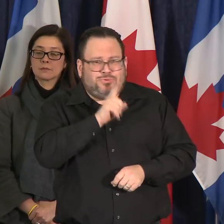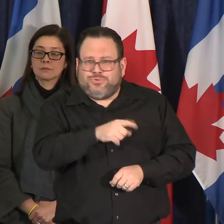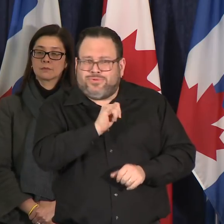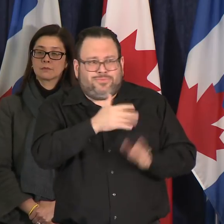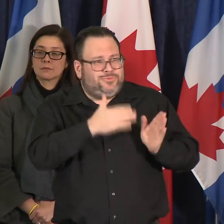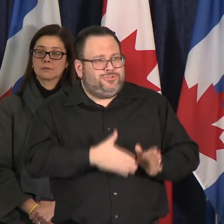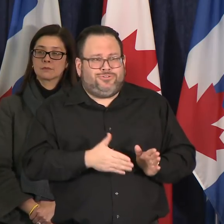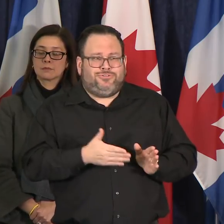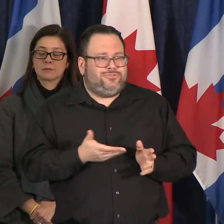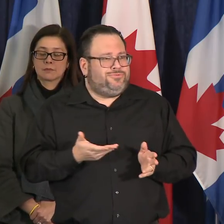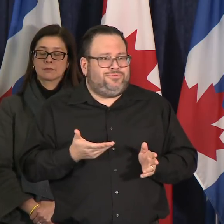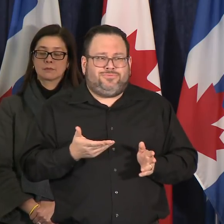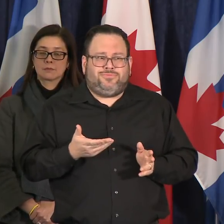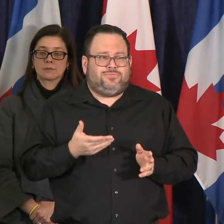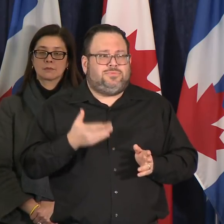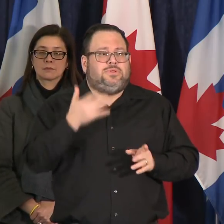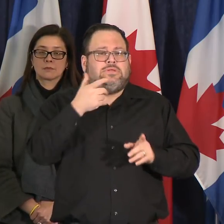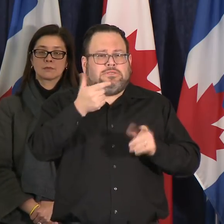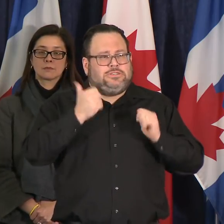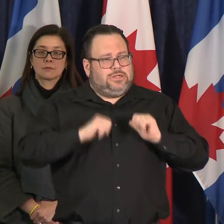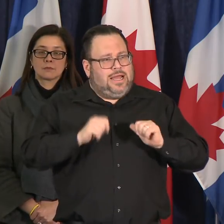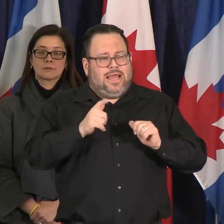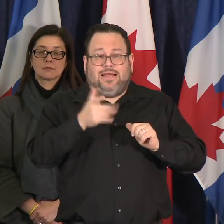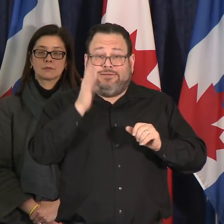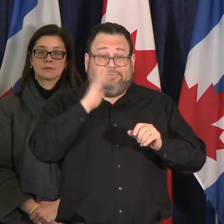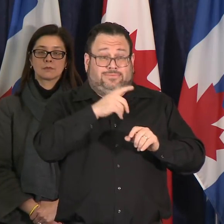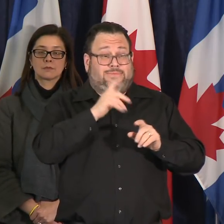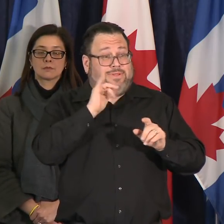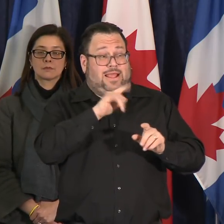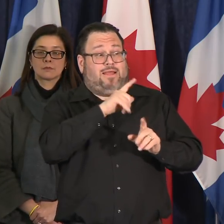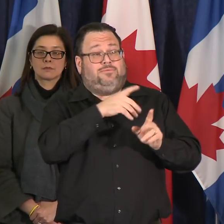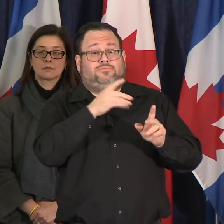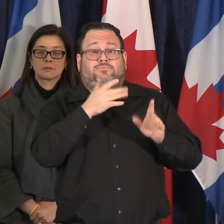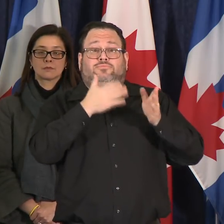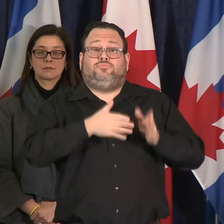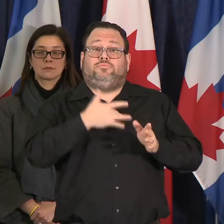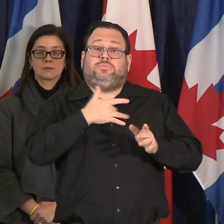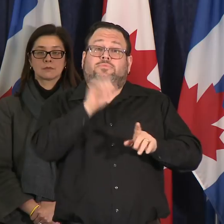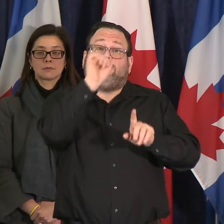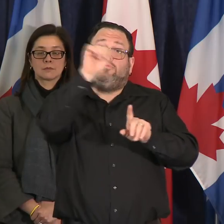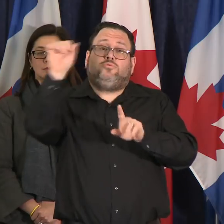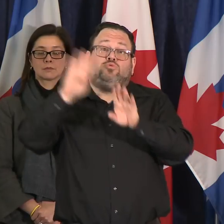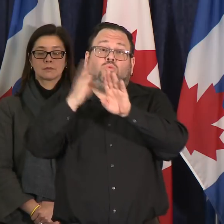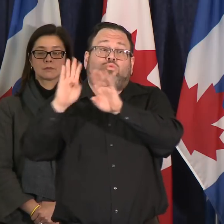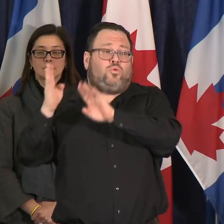door-to-door is not selling Cove 8:19 home test kits because there are none we